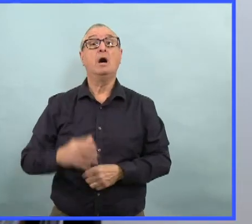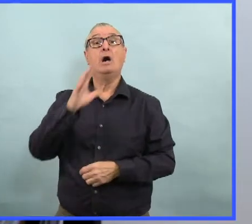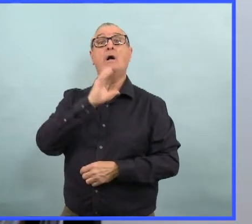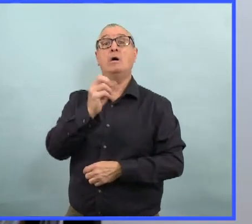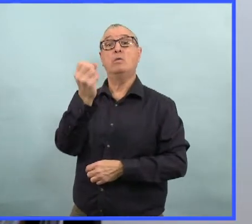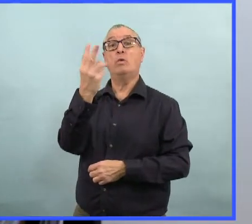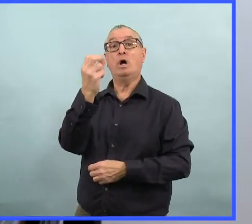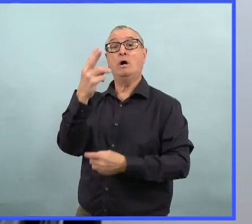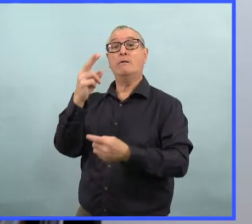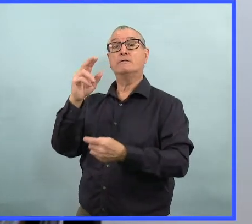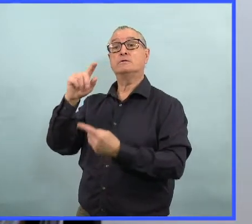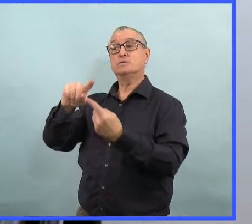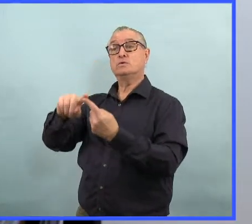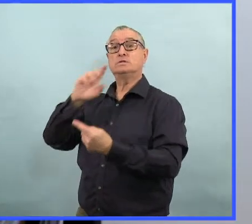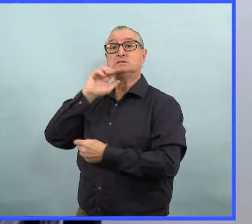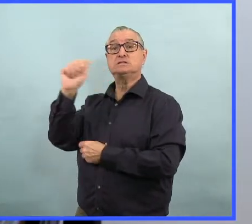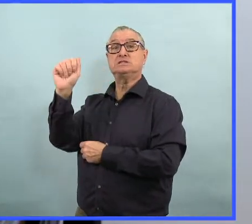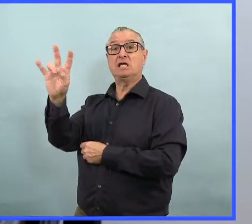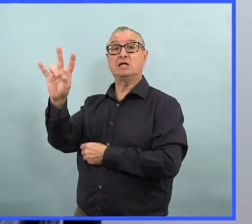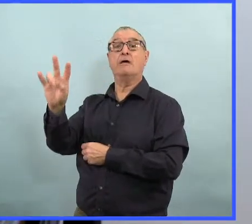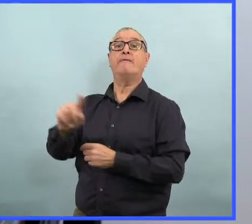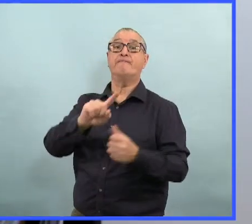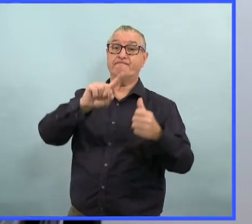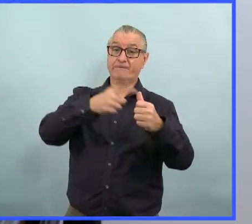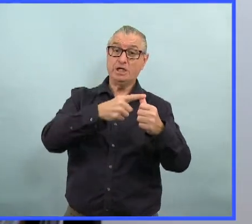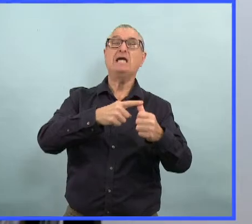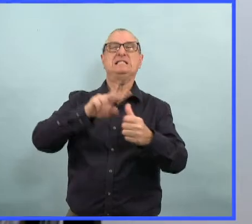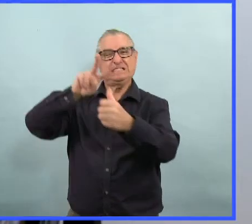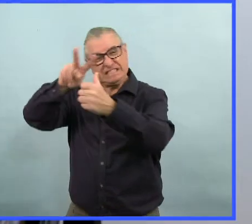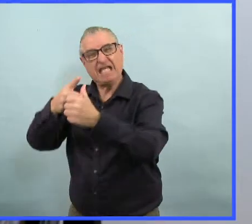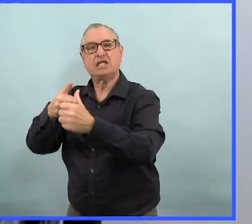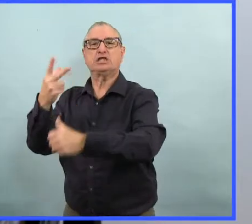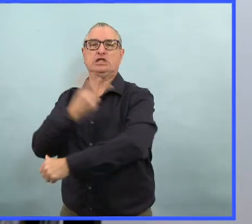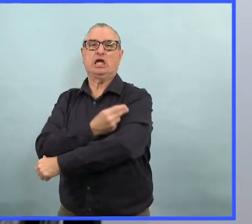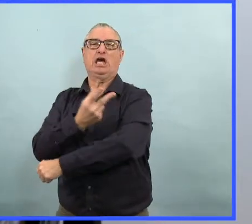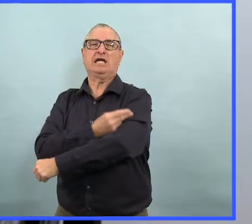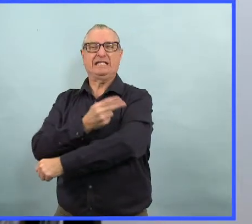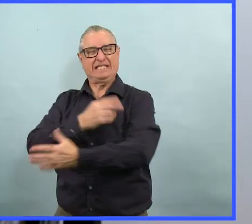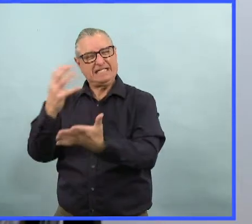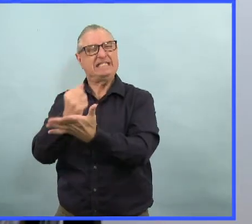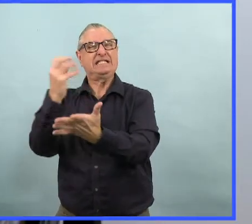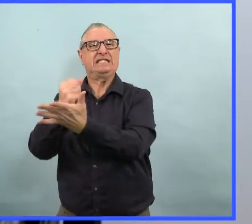if you have a child who is not yet vaccinated schools across the province are now continuing